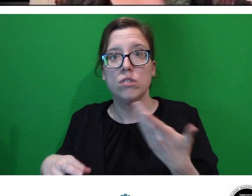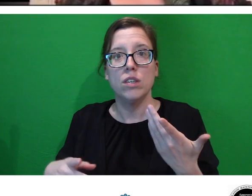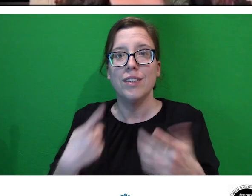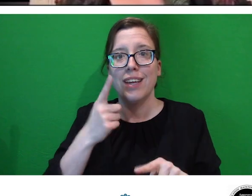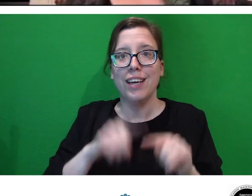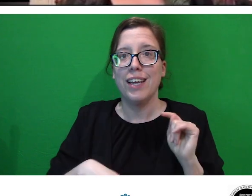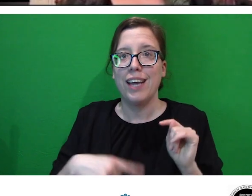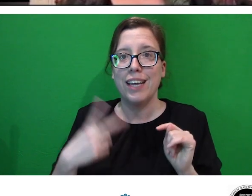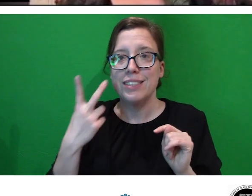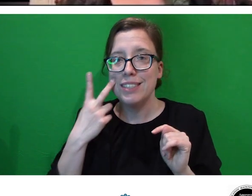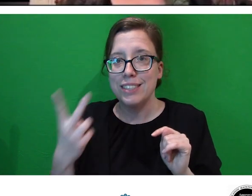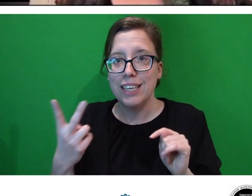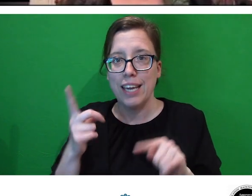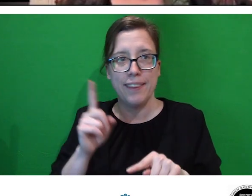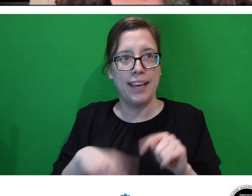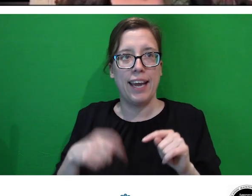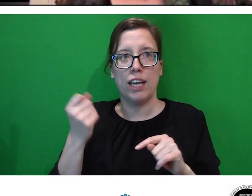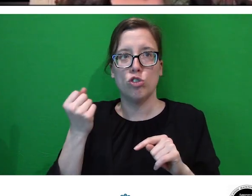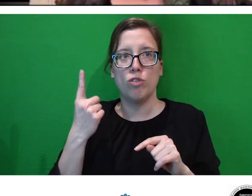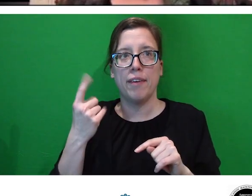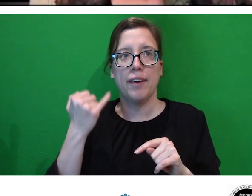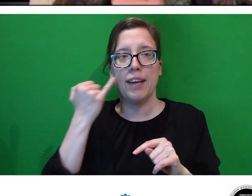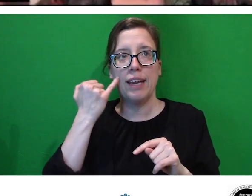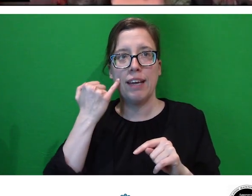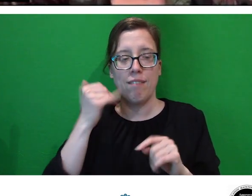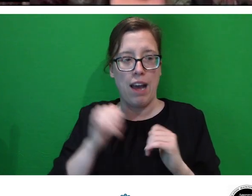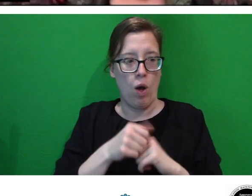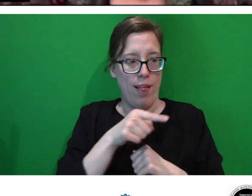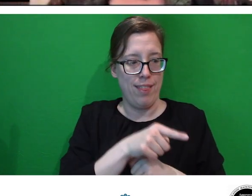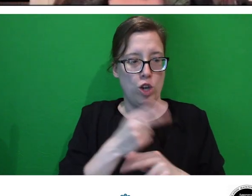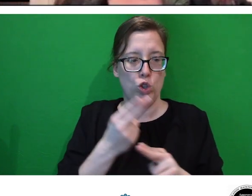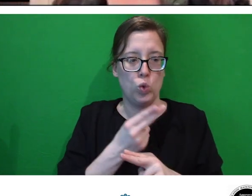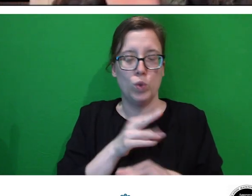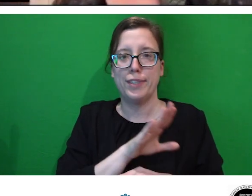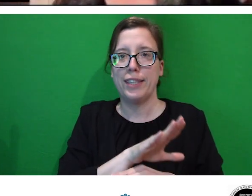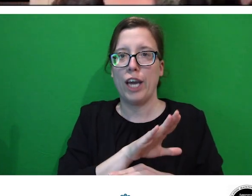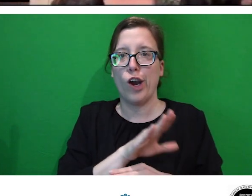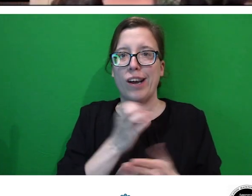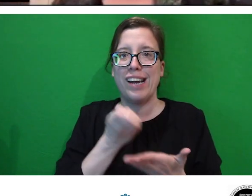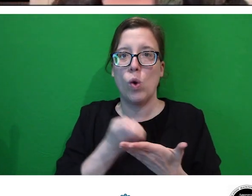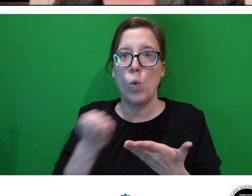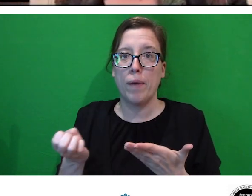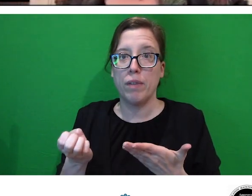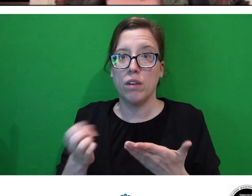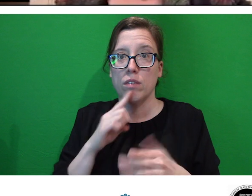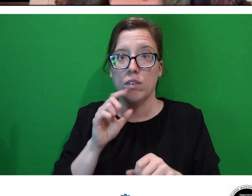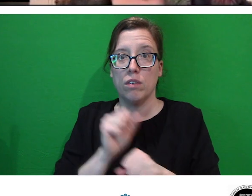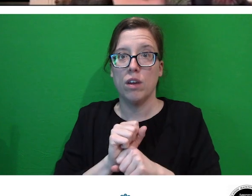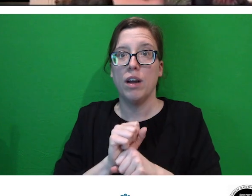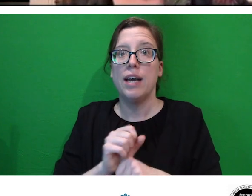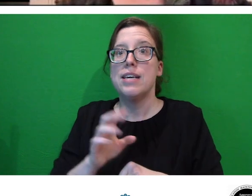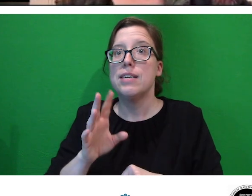if the action they made had a negative result or a positive impact on other people.